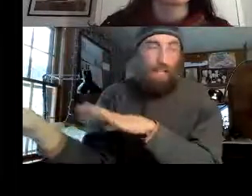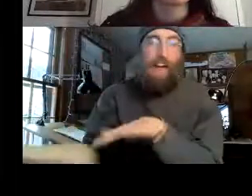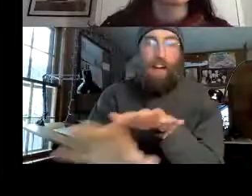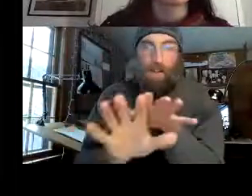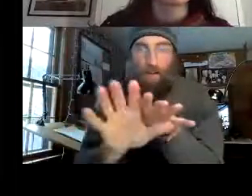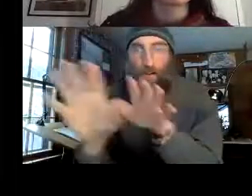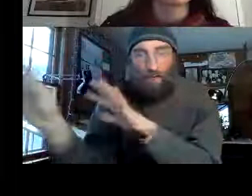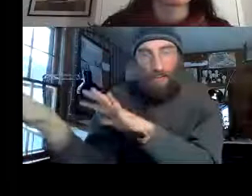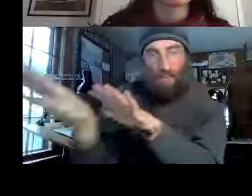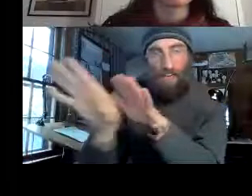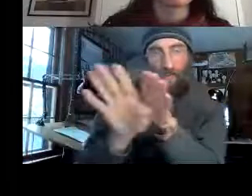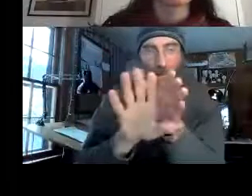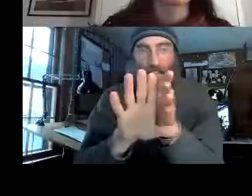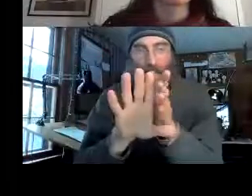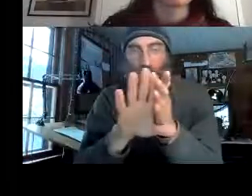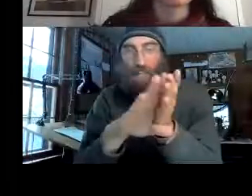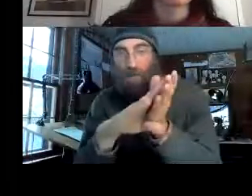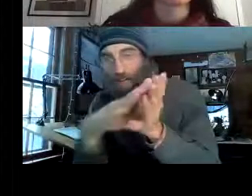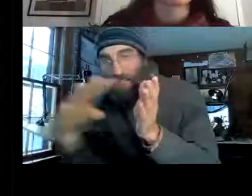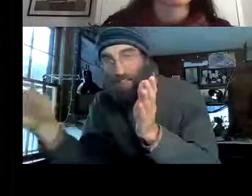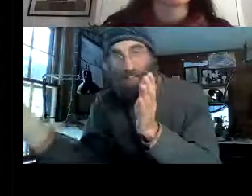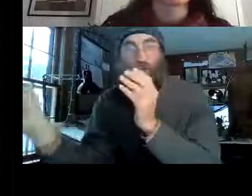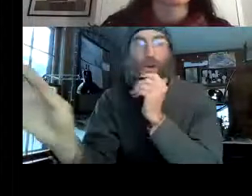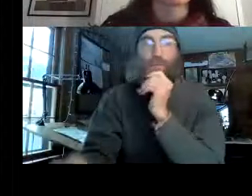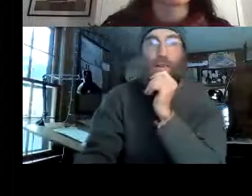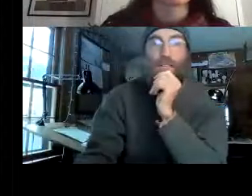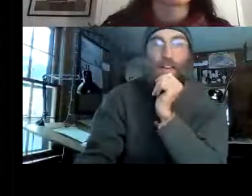entire year. I get-- kind of cycle back to January, and it's 12 months of